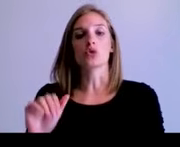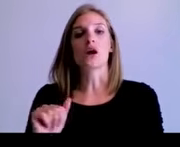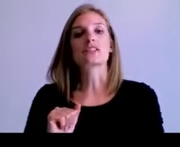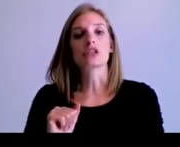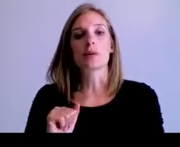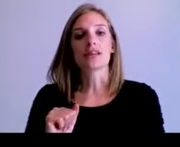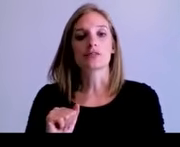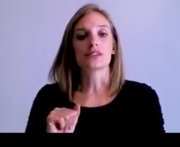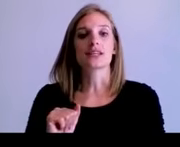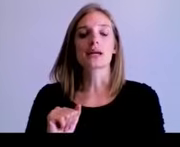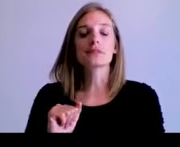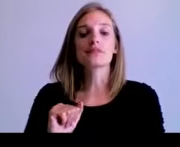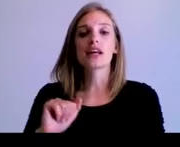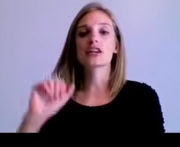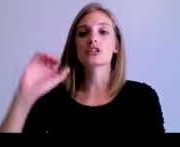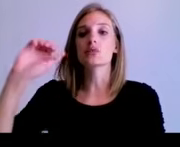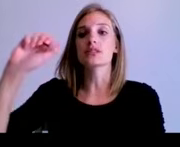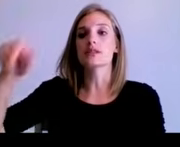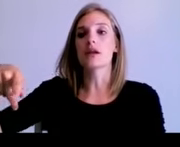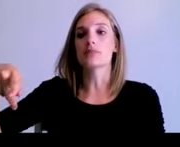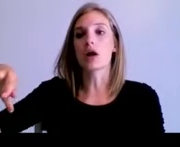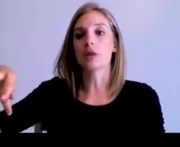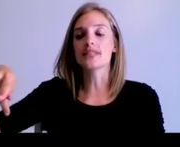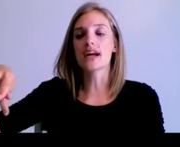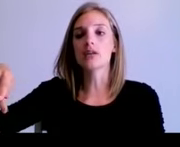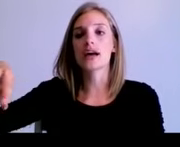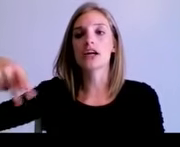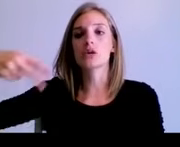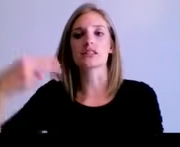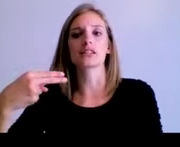You guys learned about different types of letters was it a palm down letter was it a